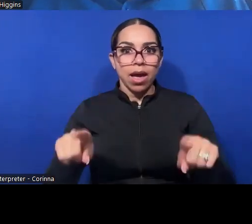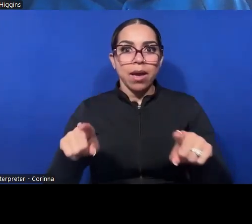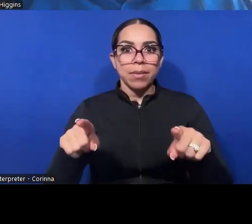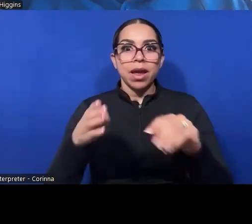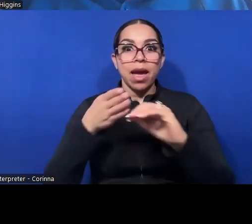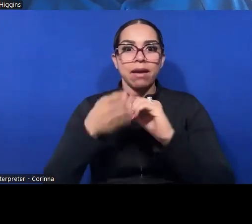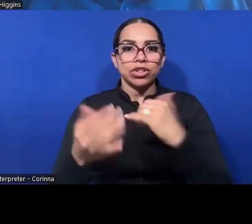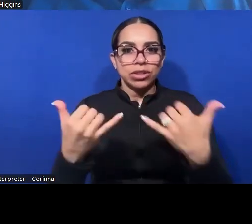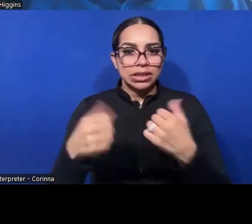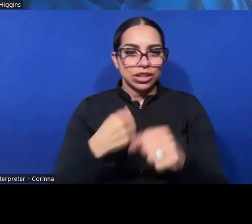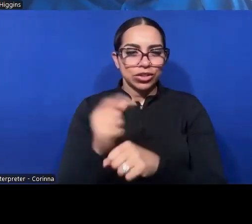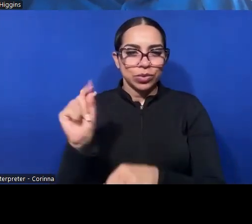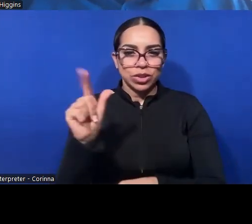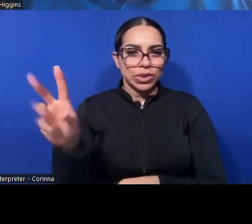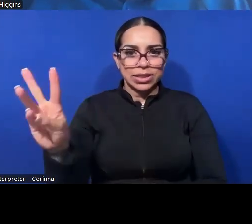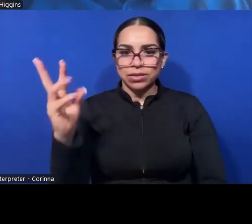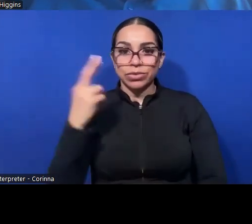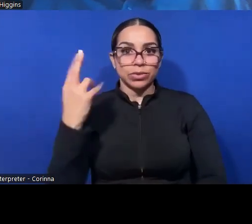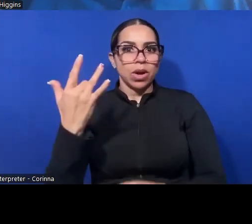And the reasons why those changes are happening.